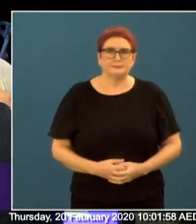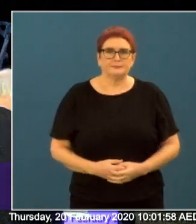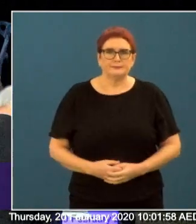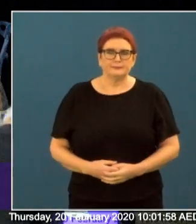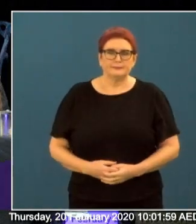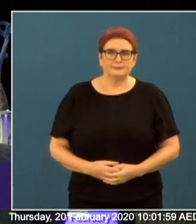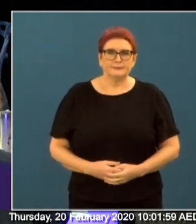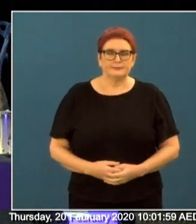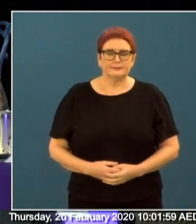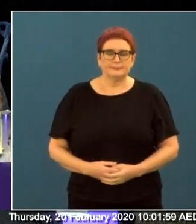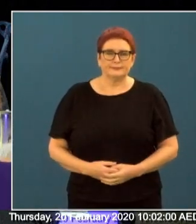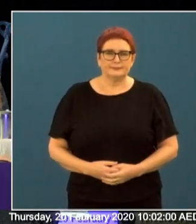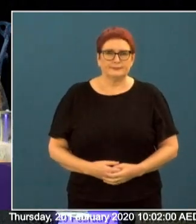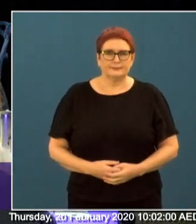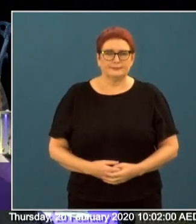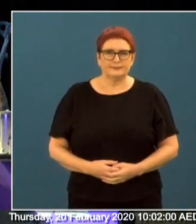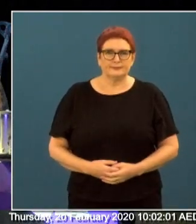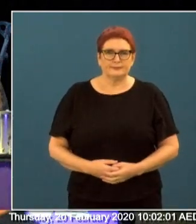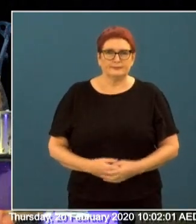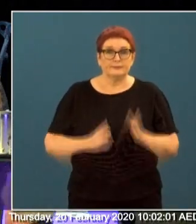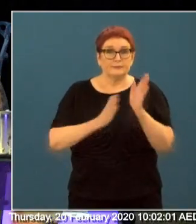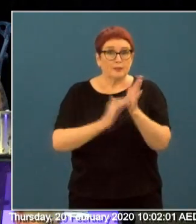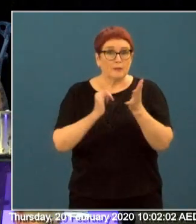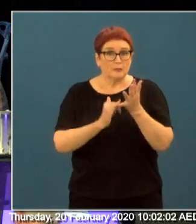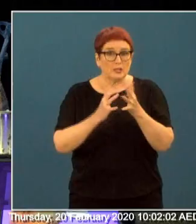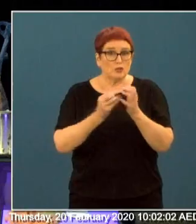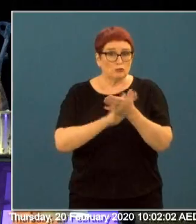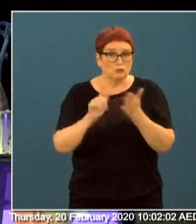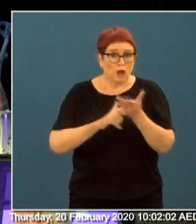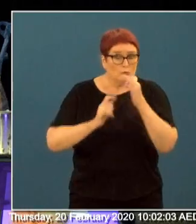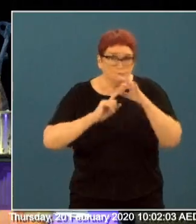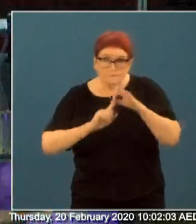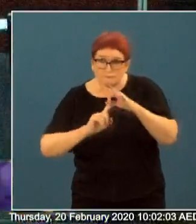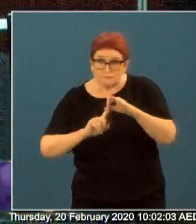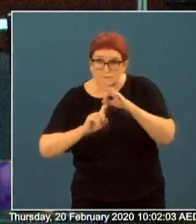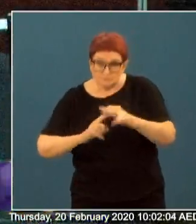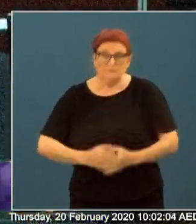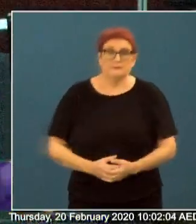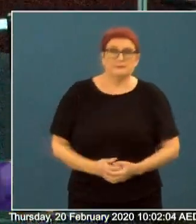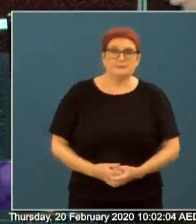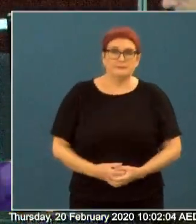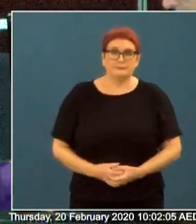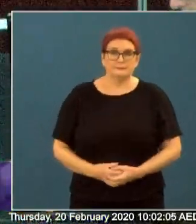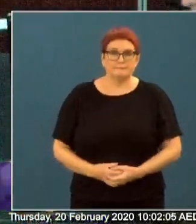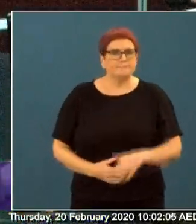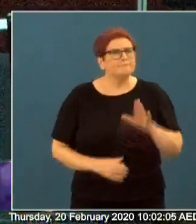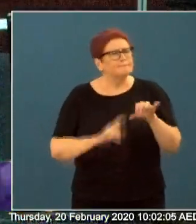Please sit down. Ms Wright will ask you some questions. Thank you. Professor Leeder,